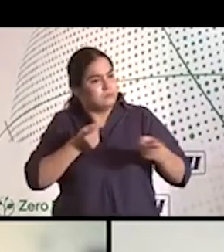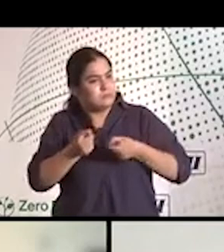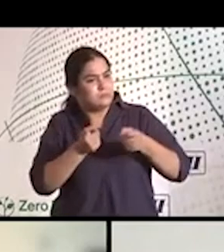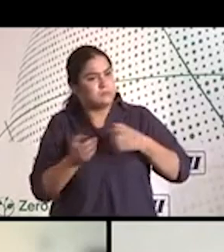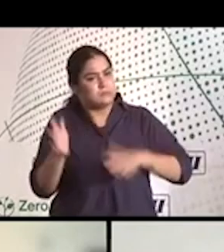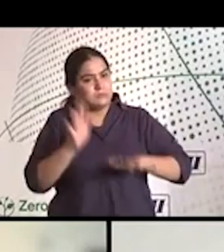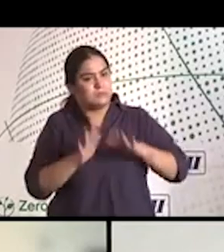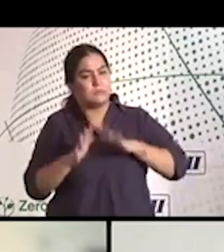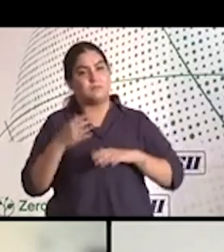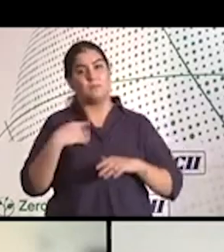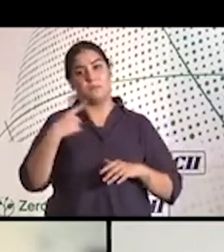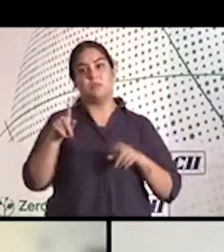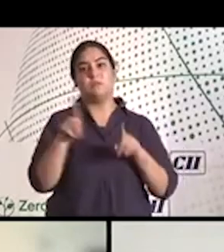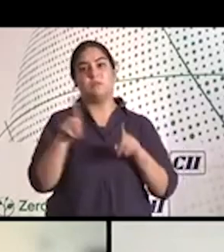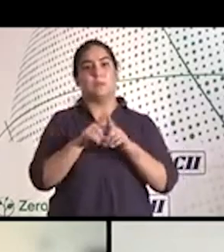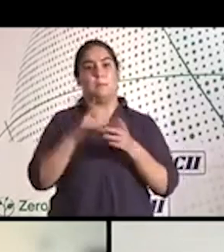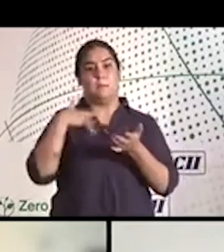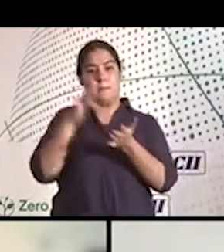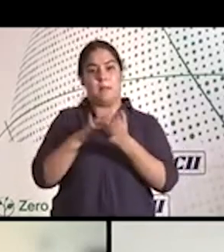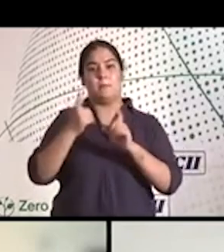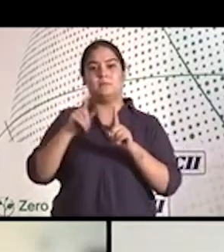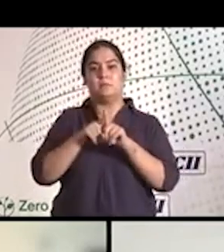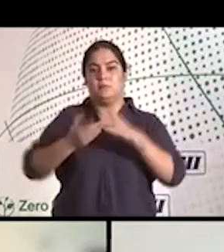with Sector Council People with Disability